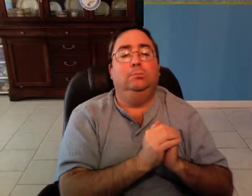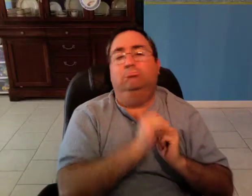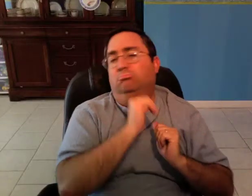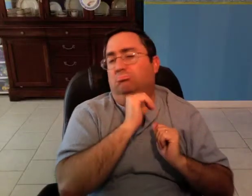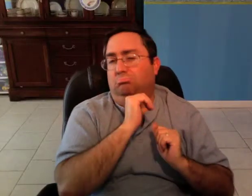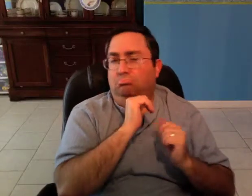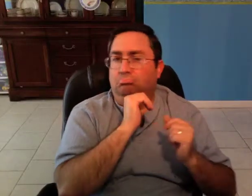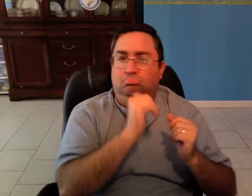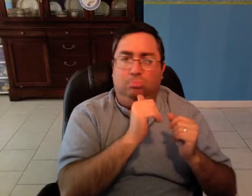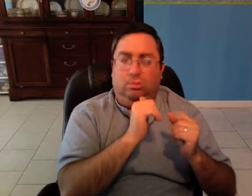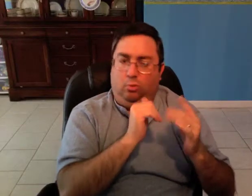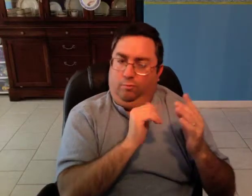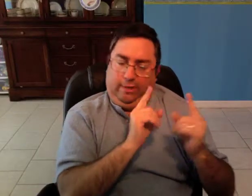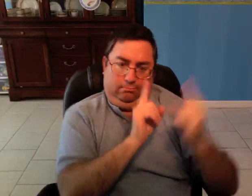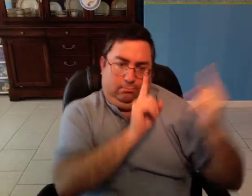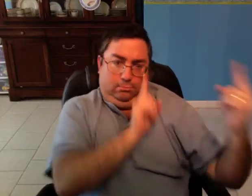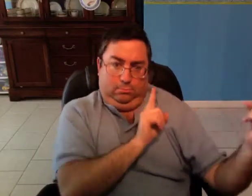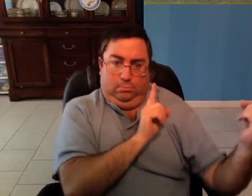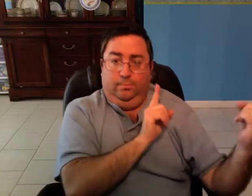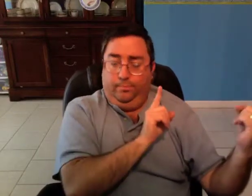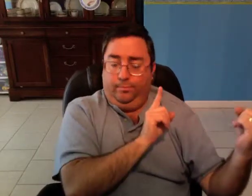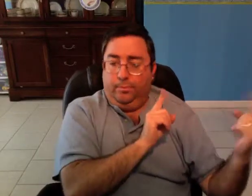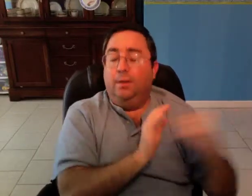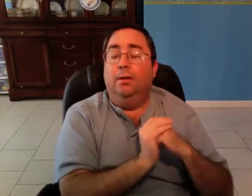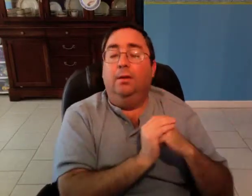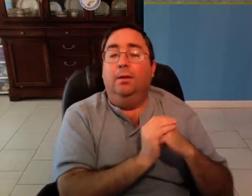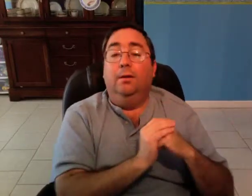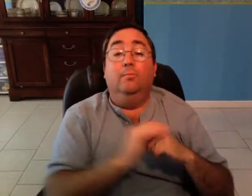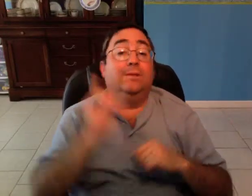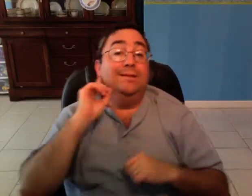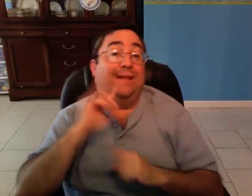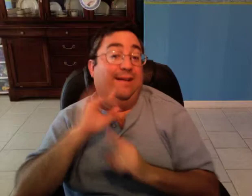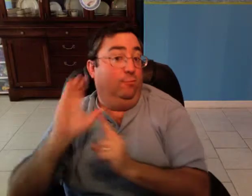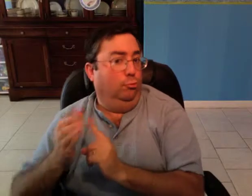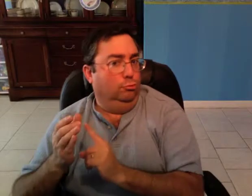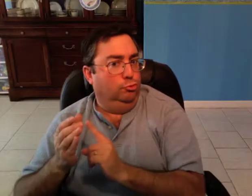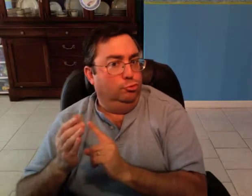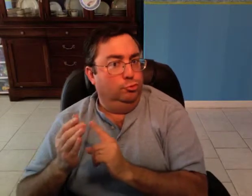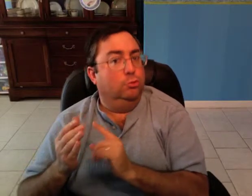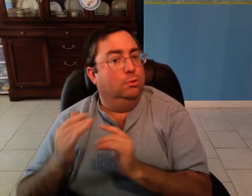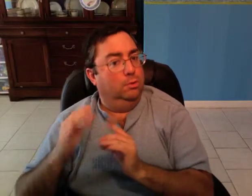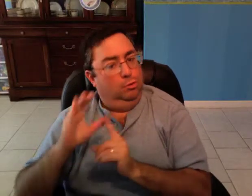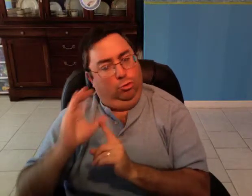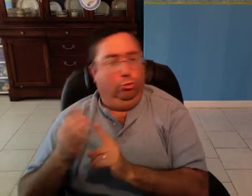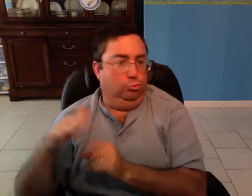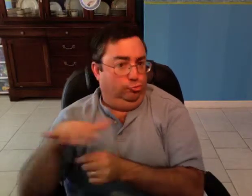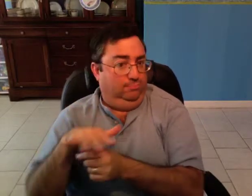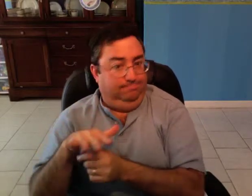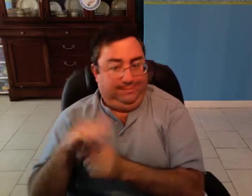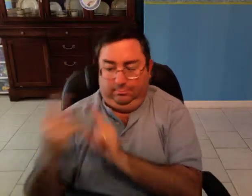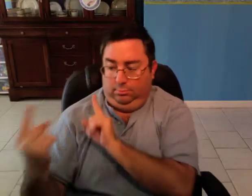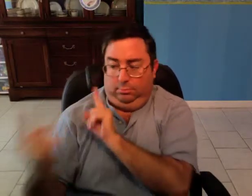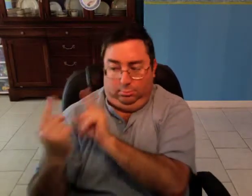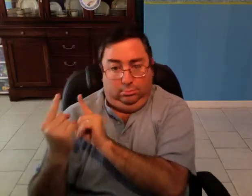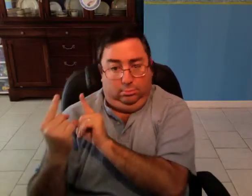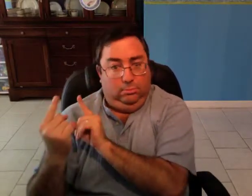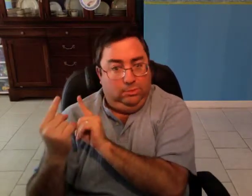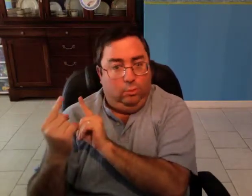But in Deaf culture, interpersonal space is closer --